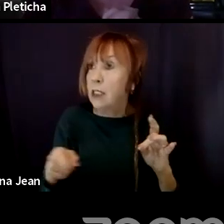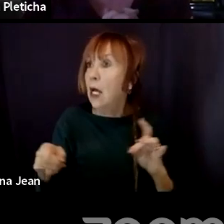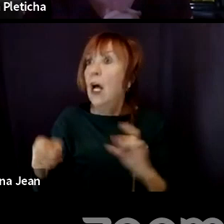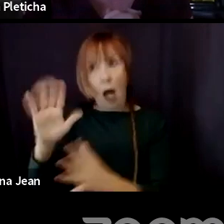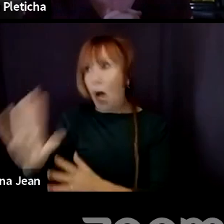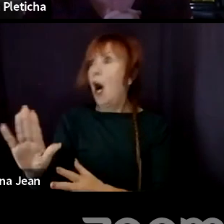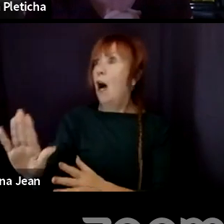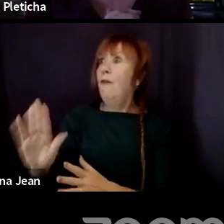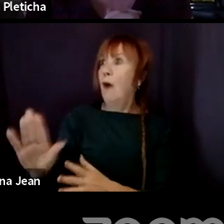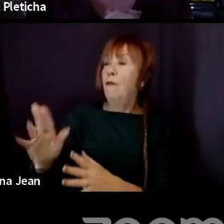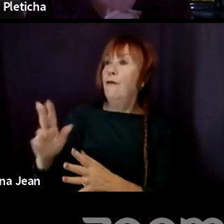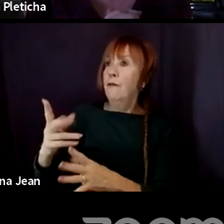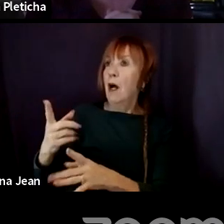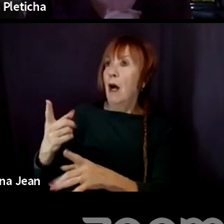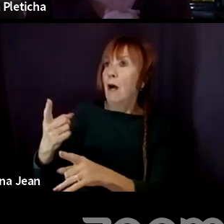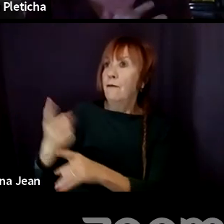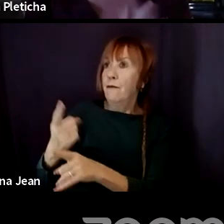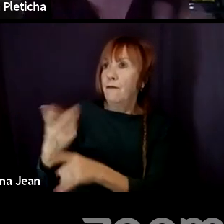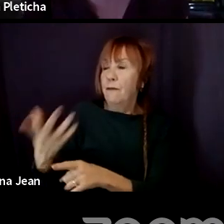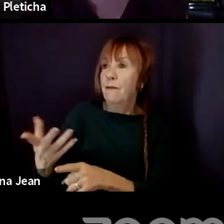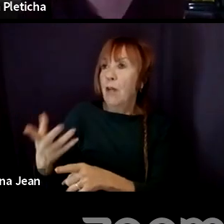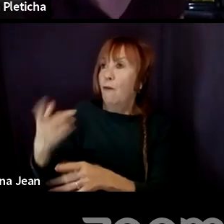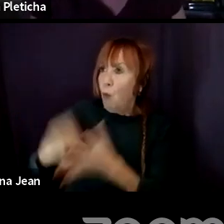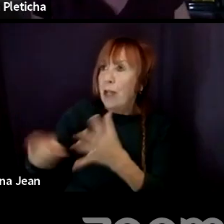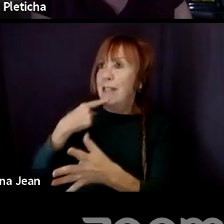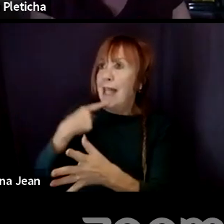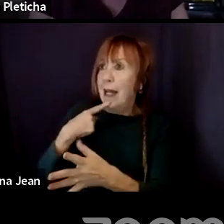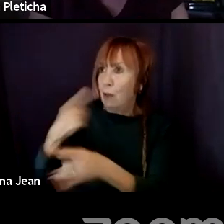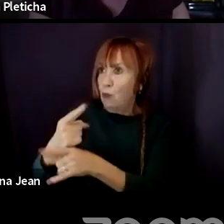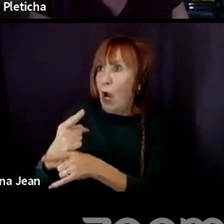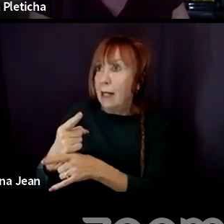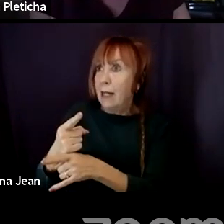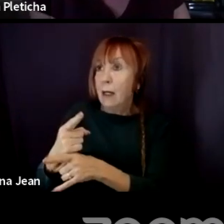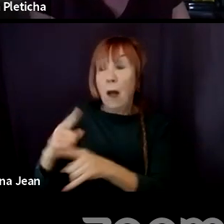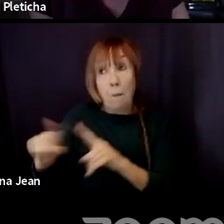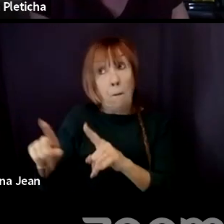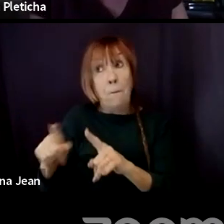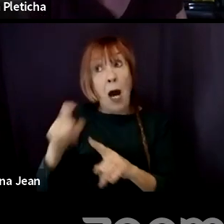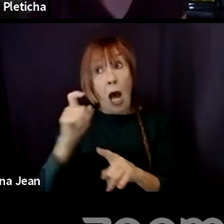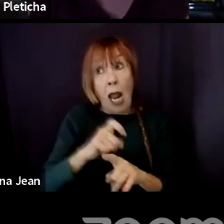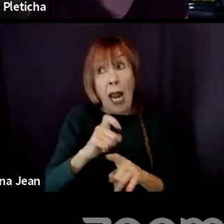they're the most experienced script readers in the world. They do it all day long,